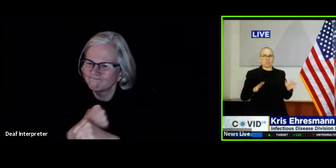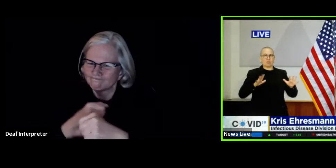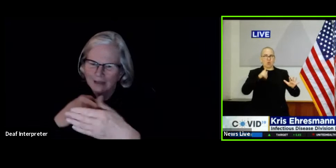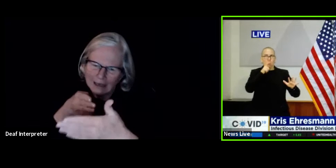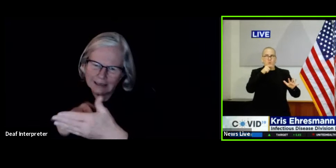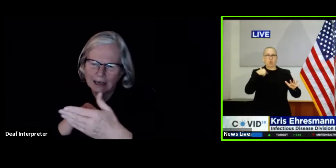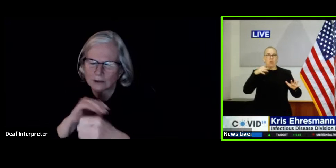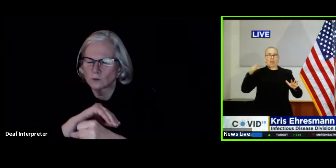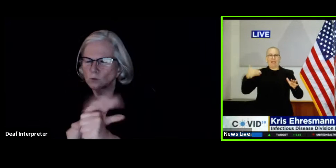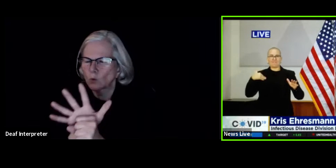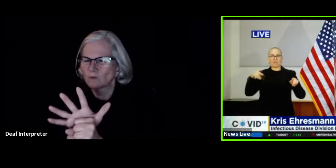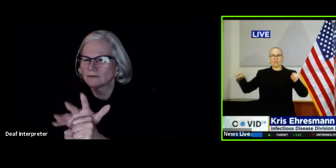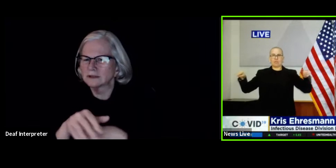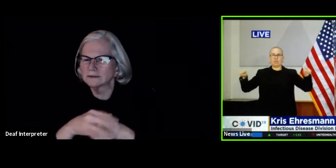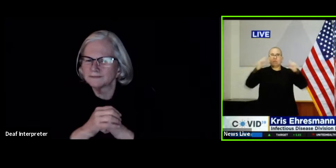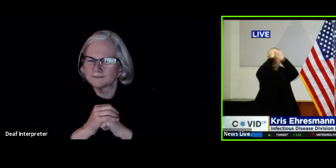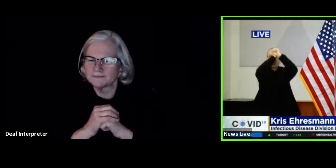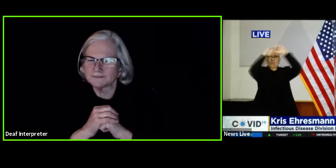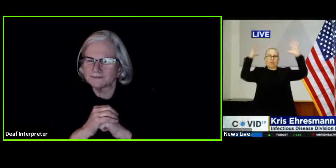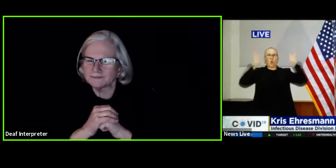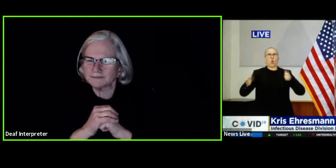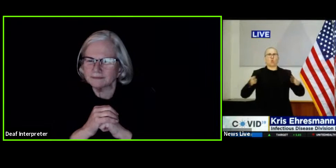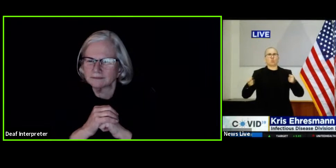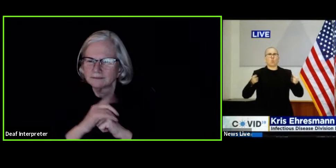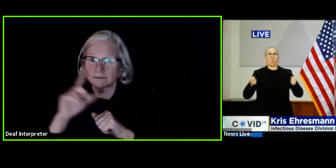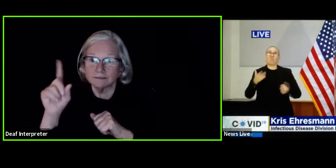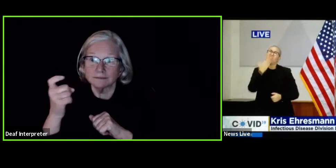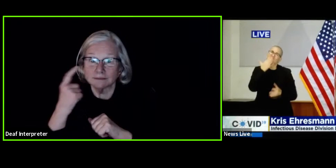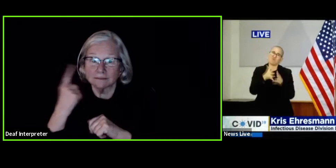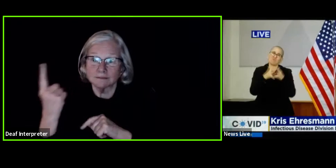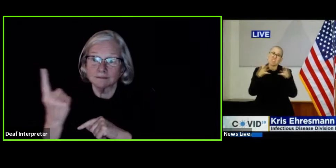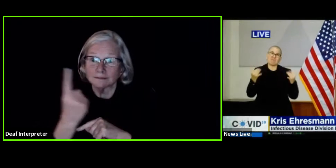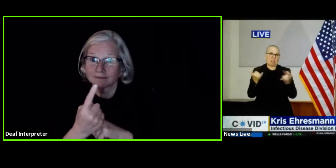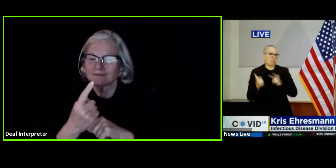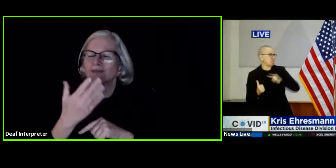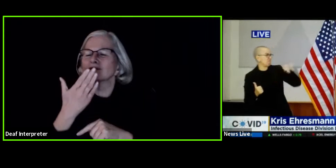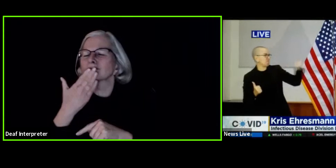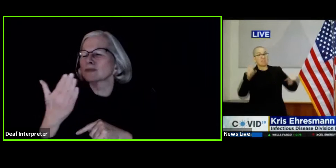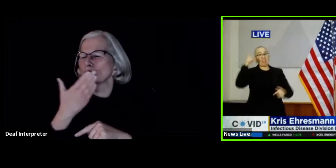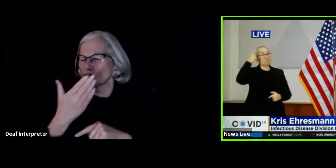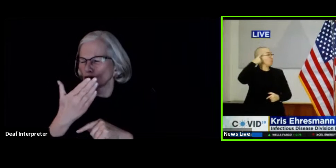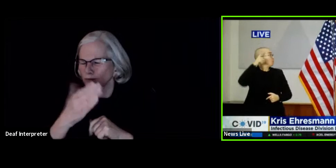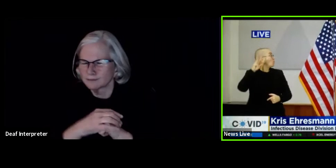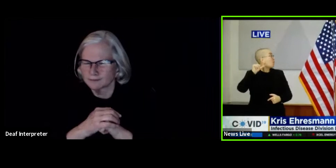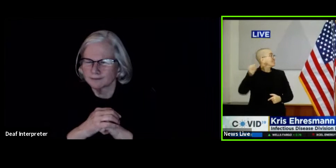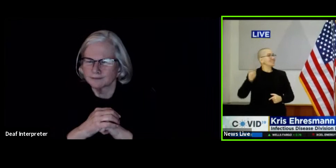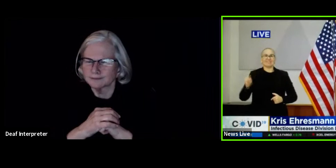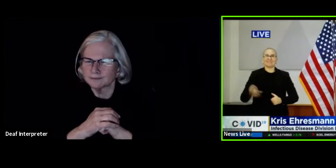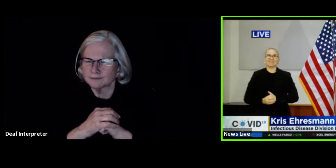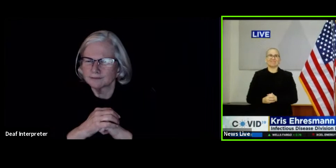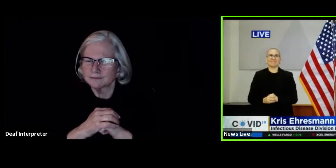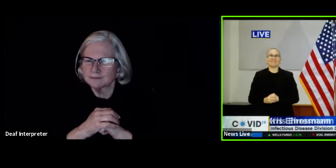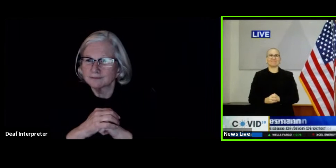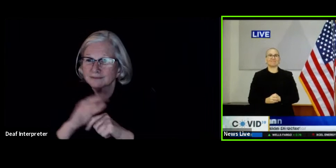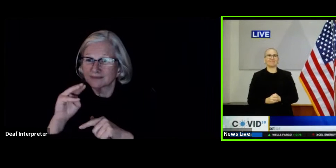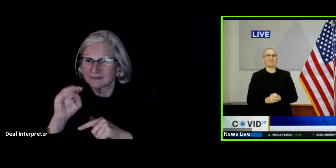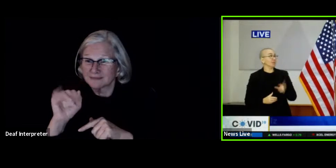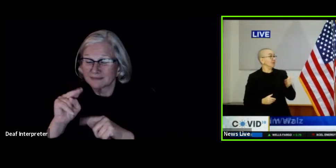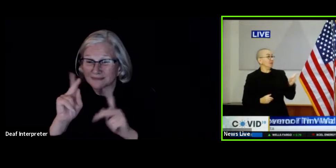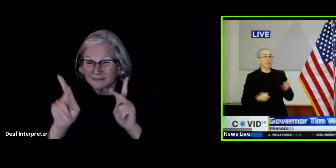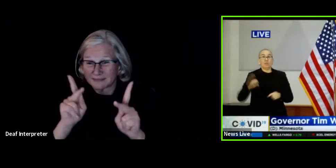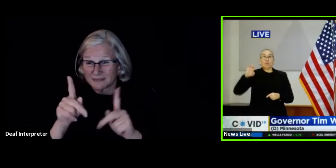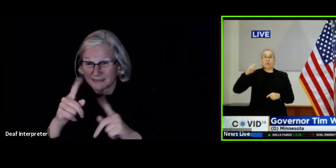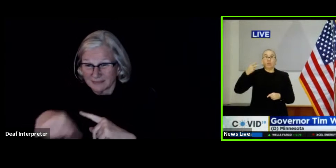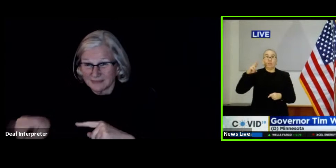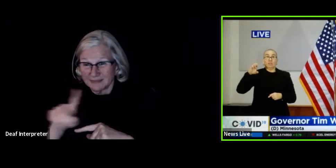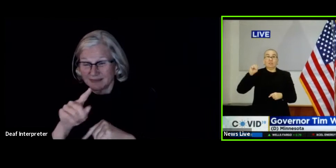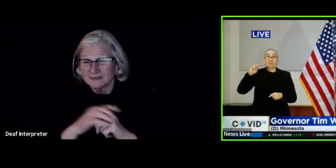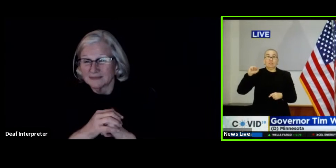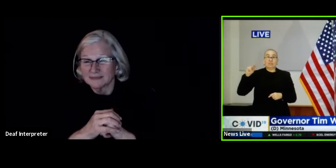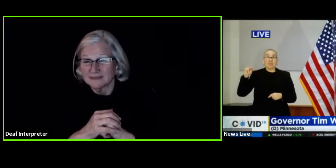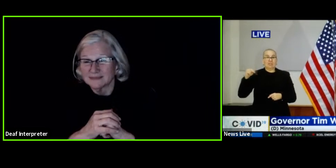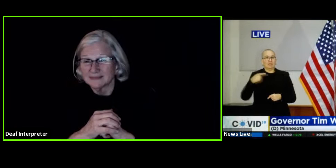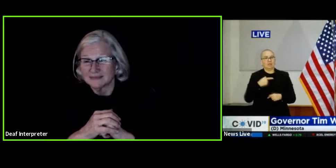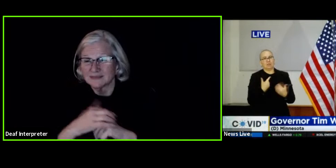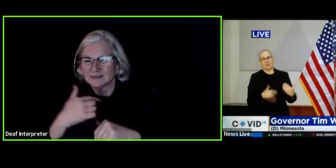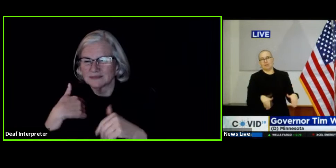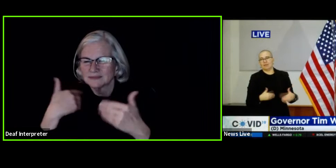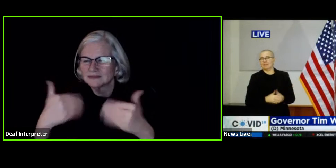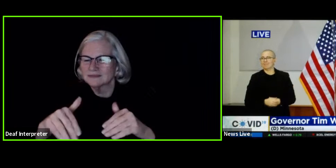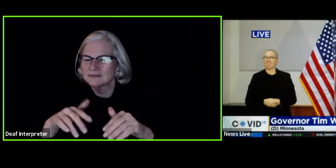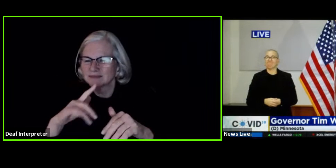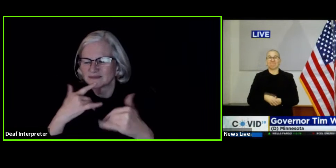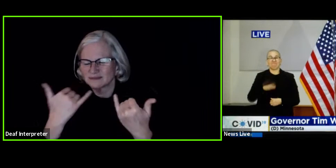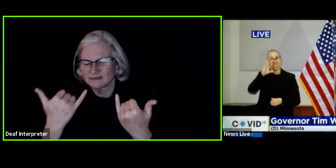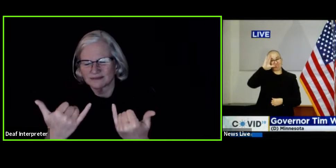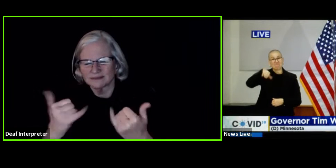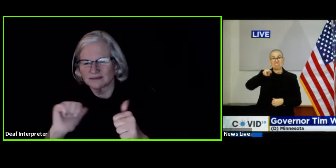THANK YOU, AND I'LL TURN IT BACK TO THE GOVERNOR. ≫ Governor Walz: THANK YOU, DIRECTOR EHRESMANN.